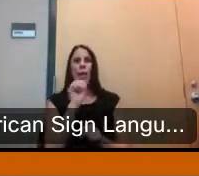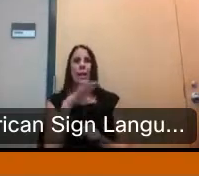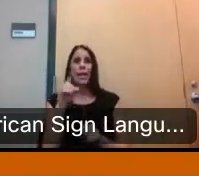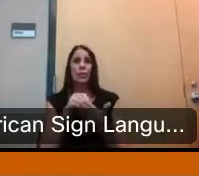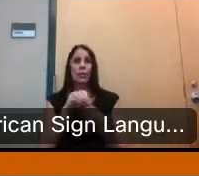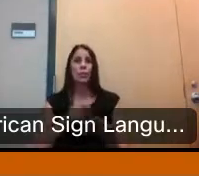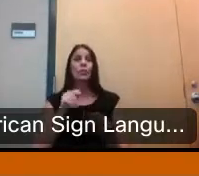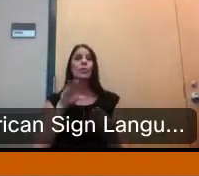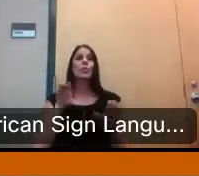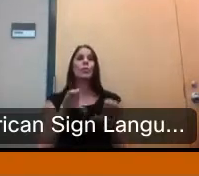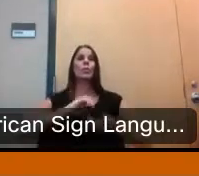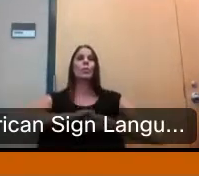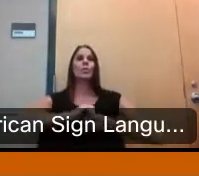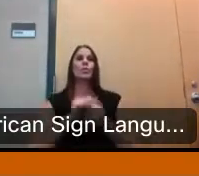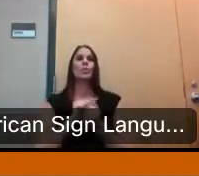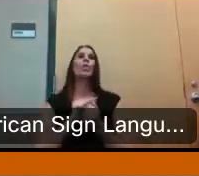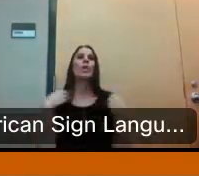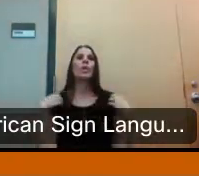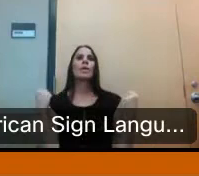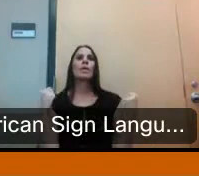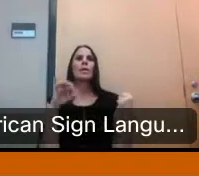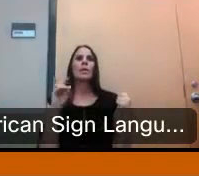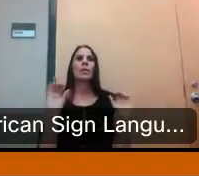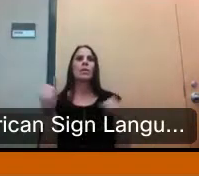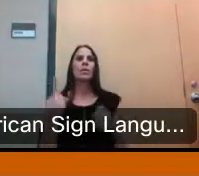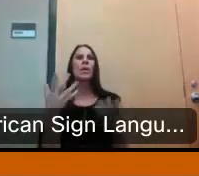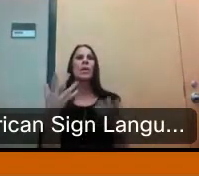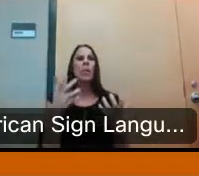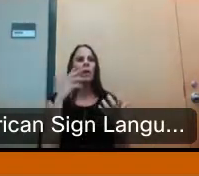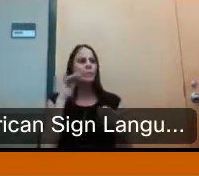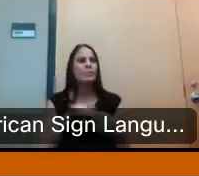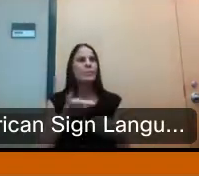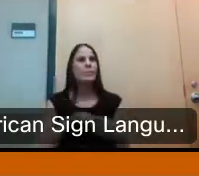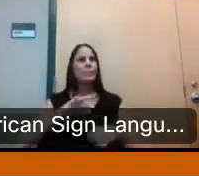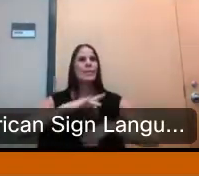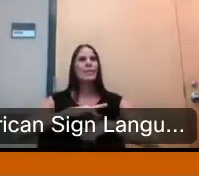health office, and they wanted to skin safety. So, do use on the screen, don't use tanning